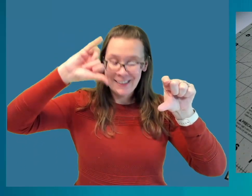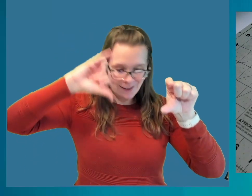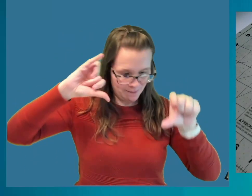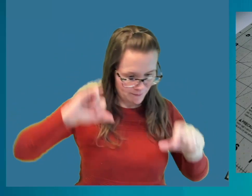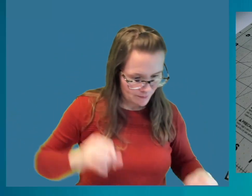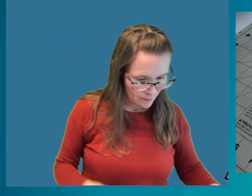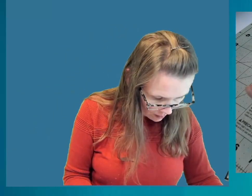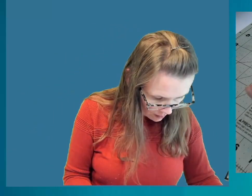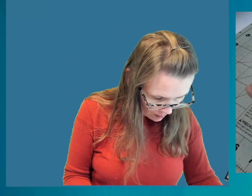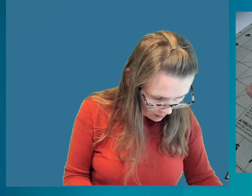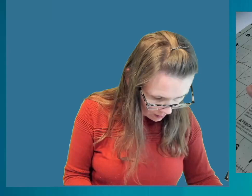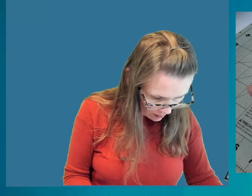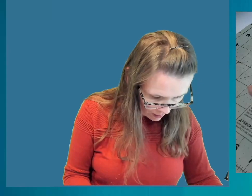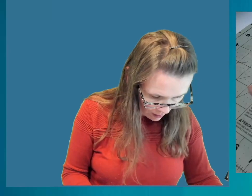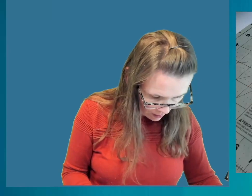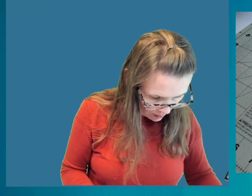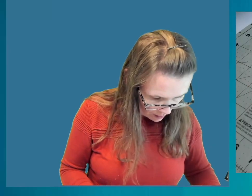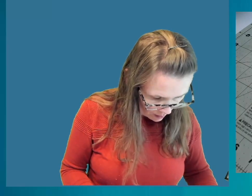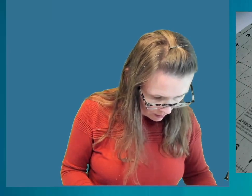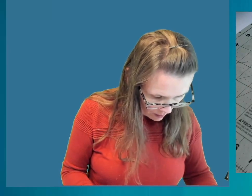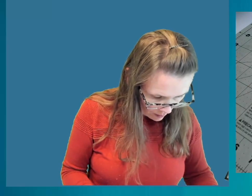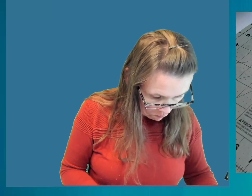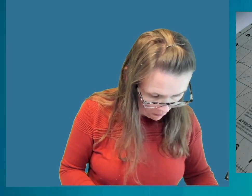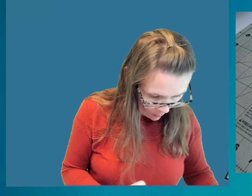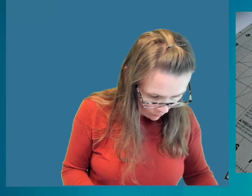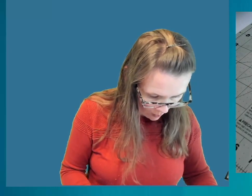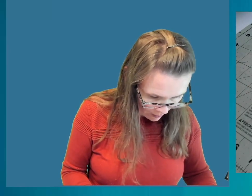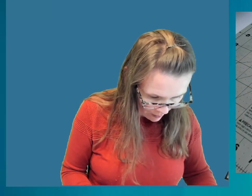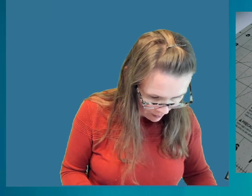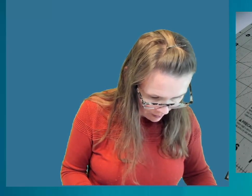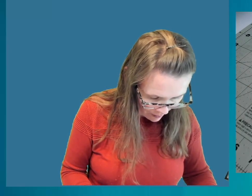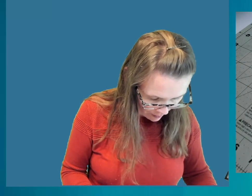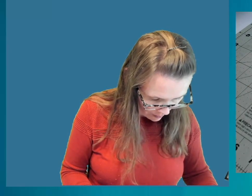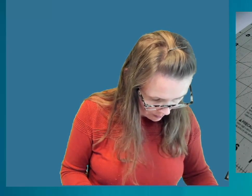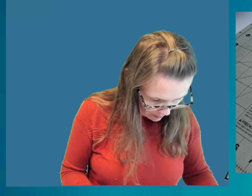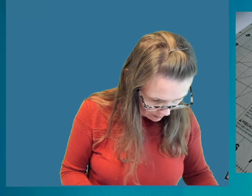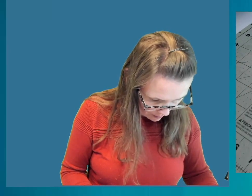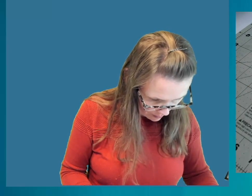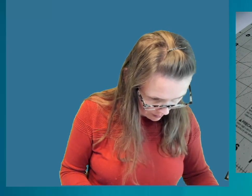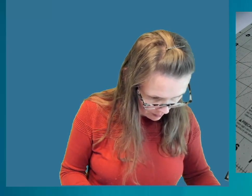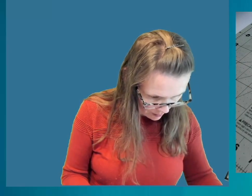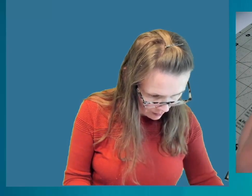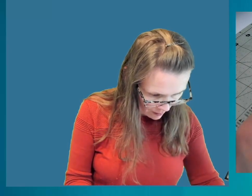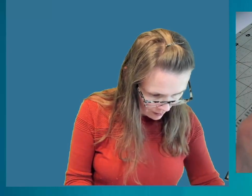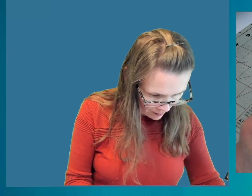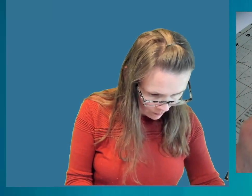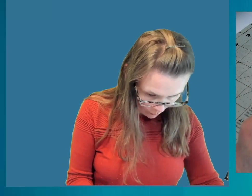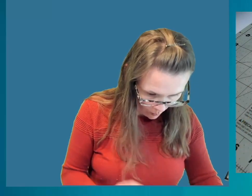so that I have the same within the five inches: I have the same amount of background showing on